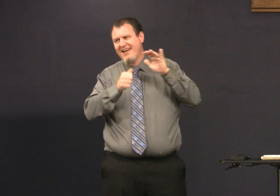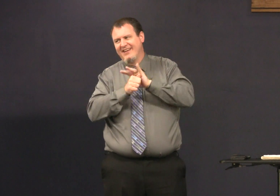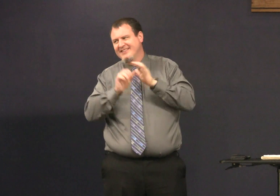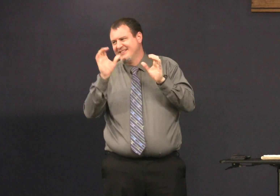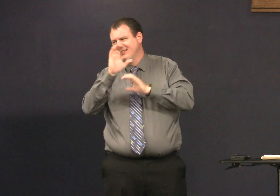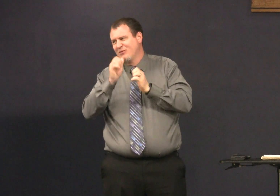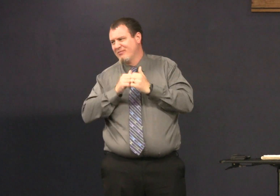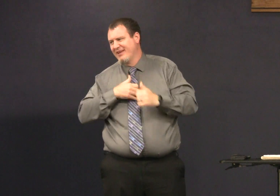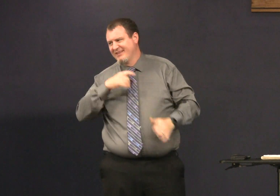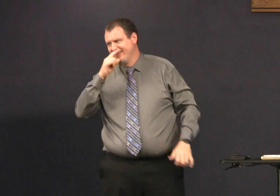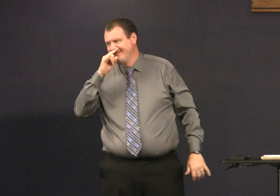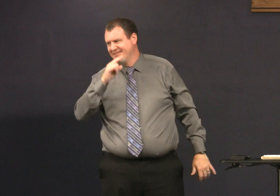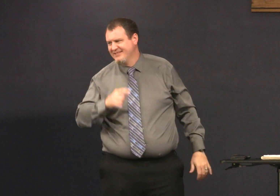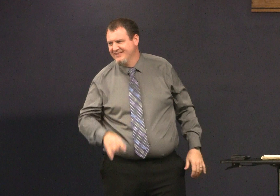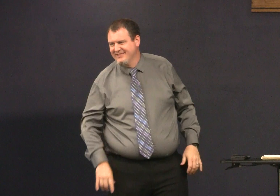I love playing hide and seek with my kids